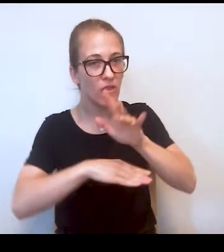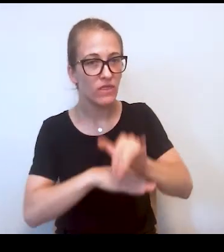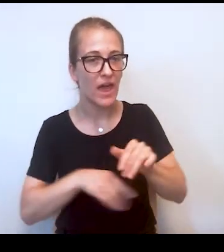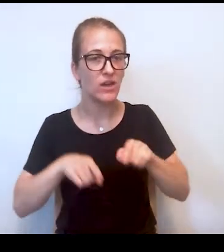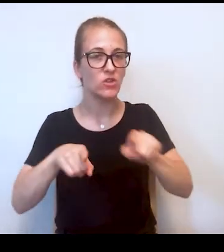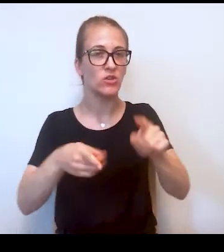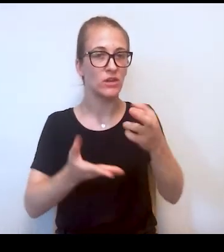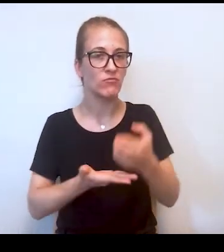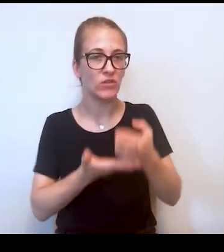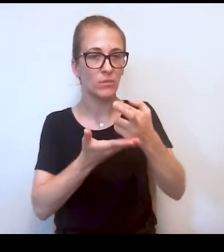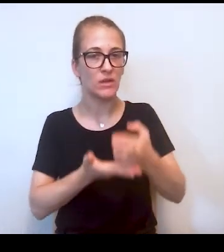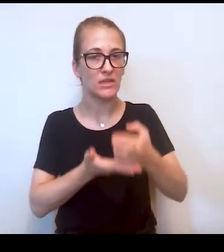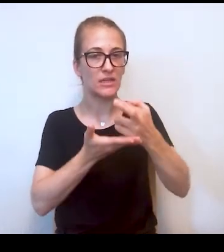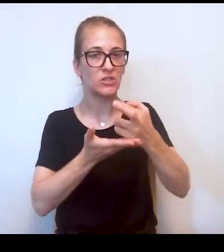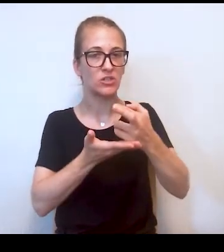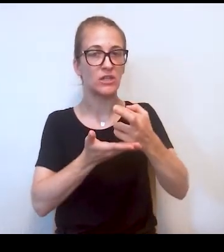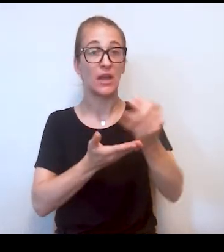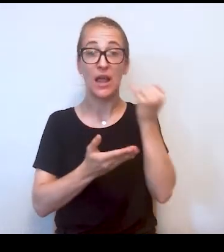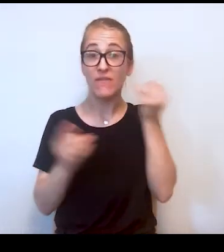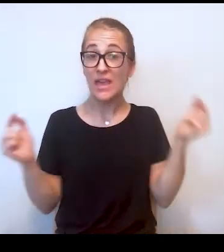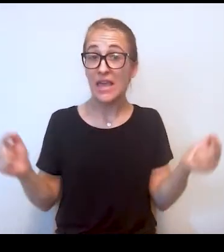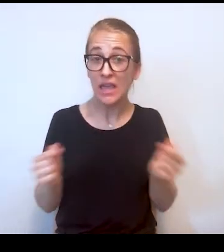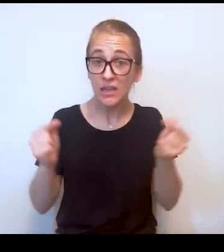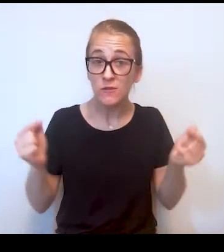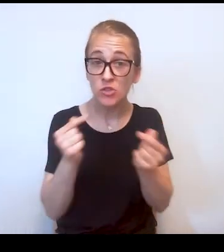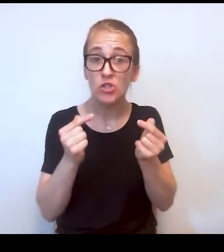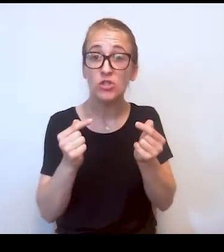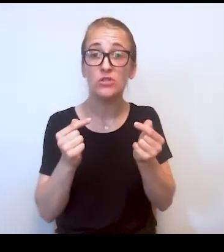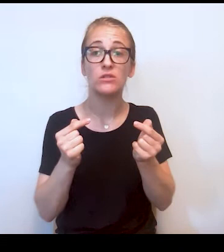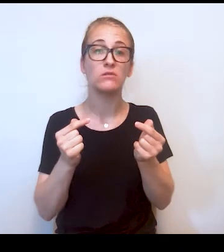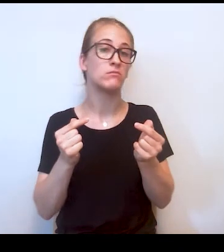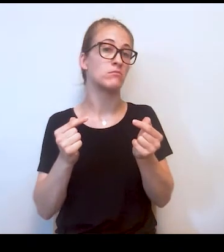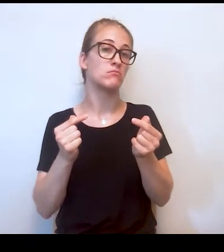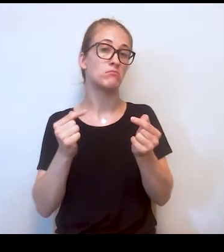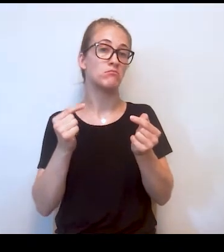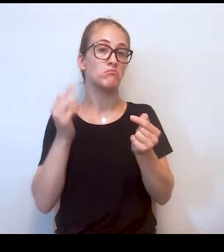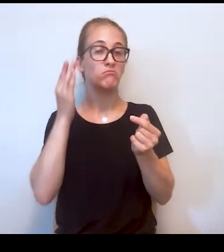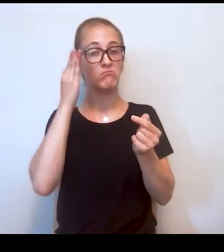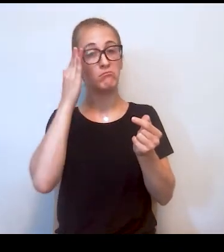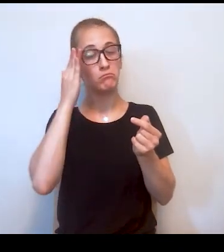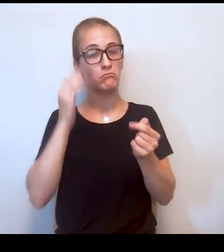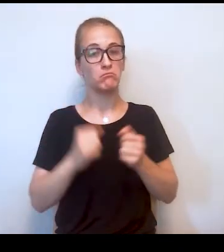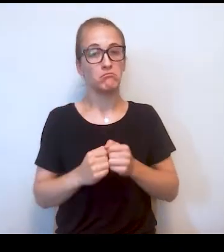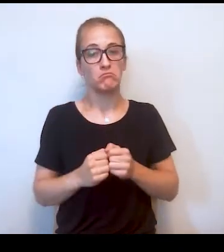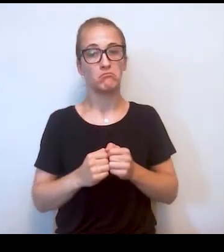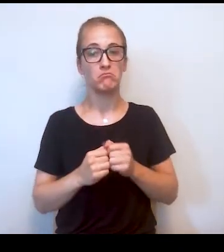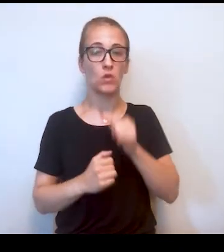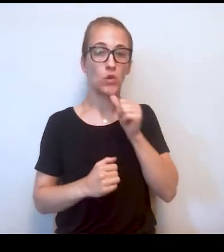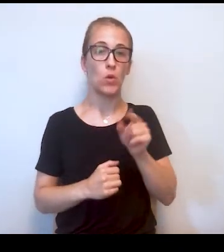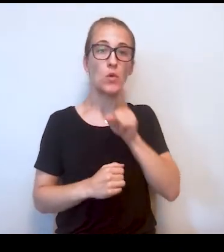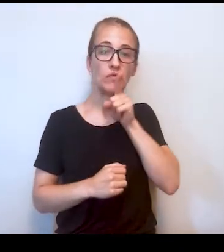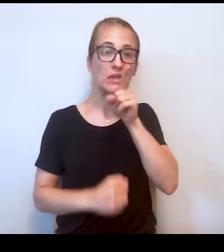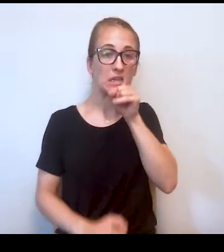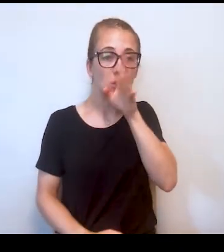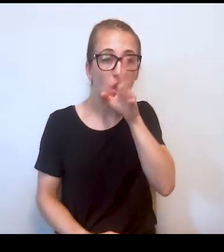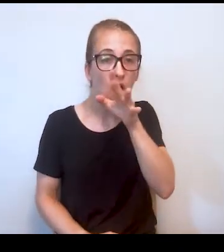they don't really talk about that or consider it. They think, "Oh, just not doing it right, especially in physical therapy."